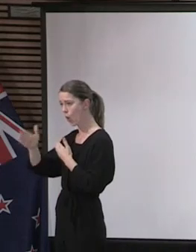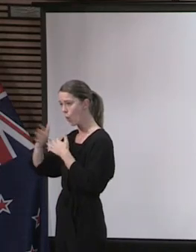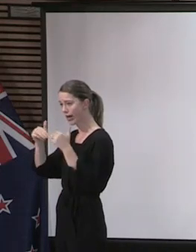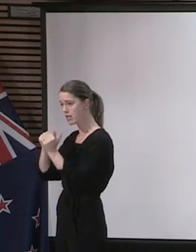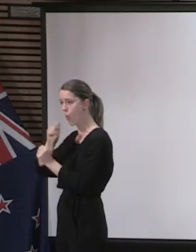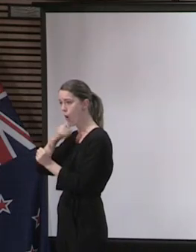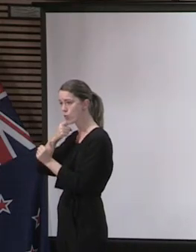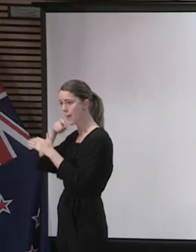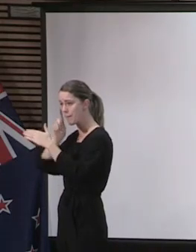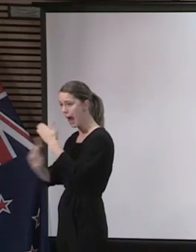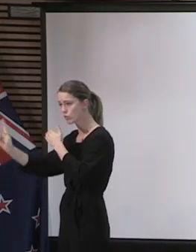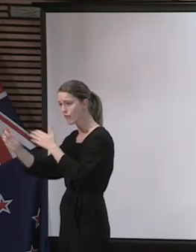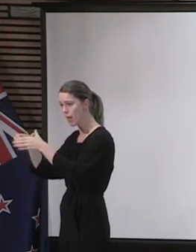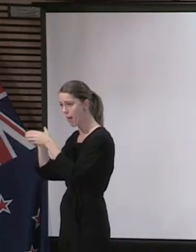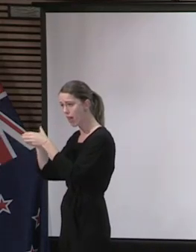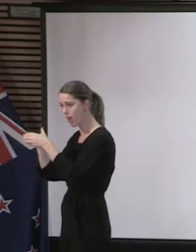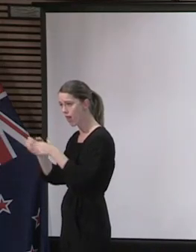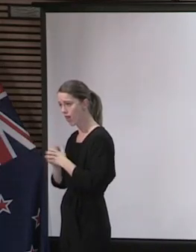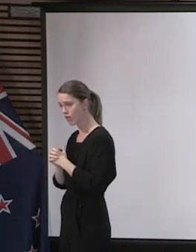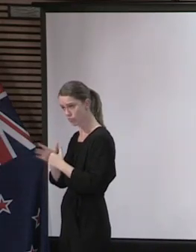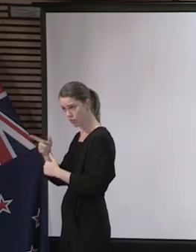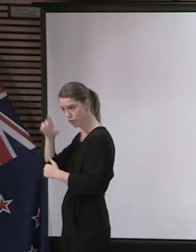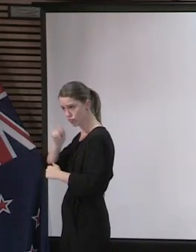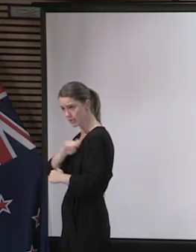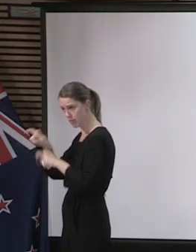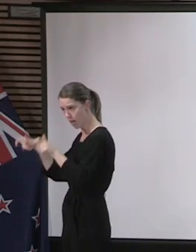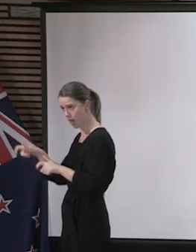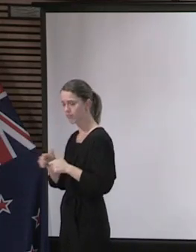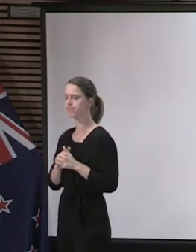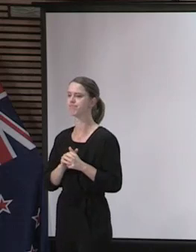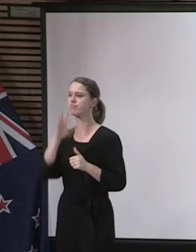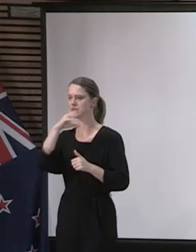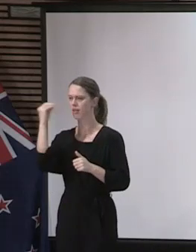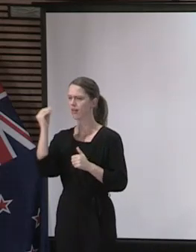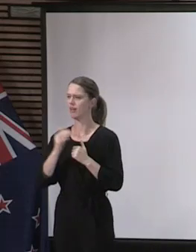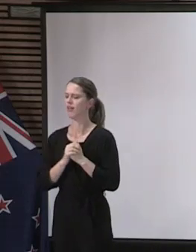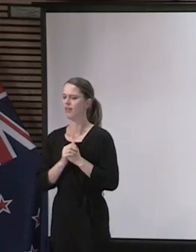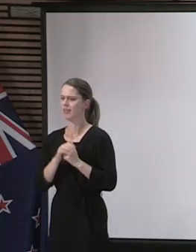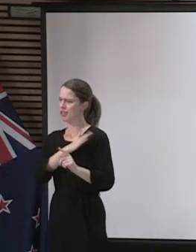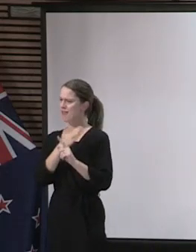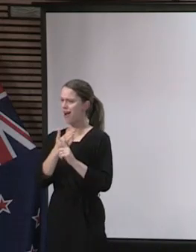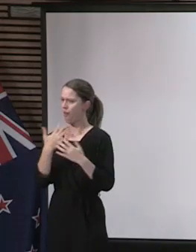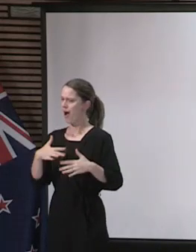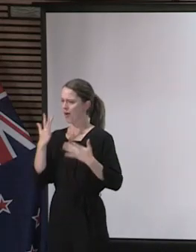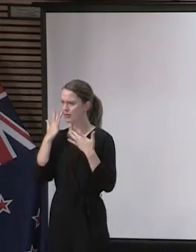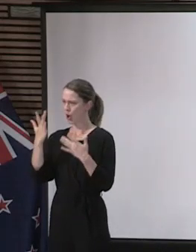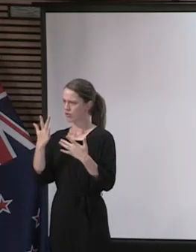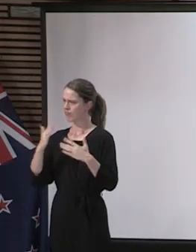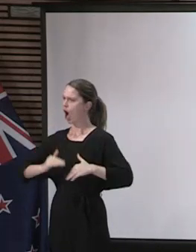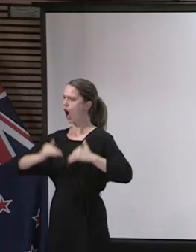did your trust in New Zealanders with Anzac Day... PRIME MINISTER JACINDA ARDERN: